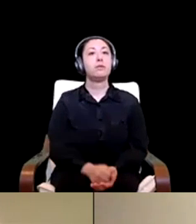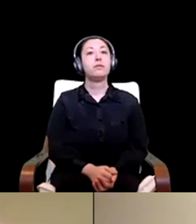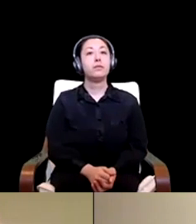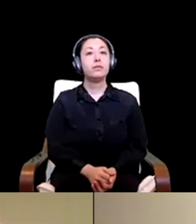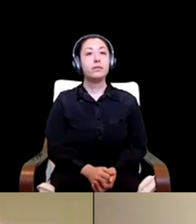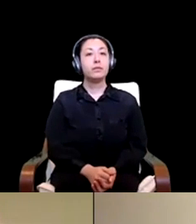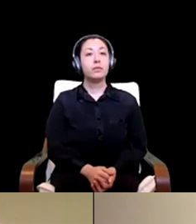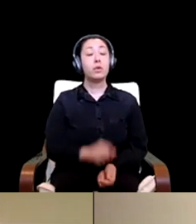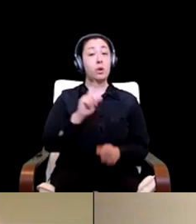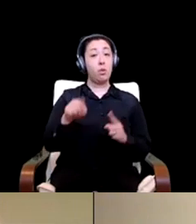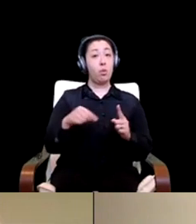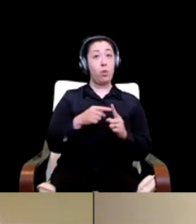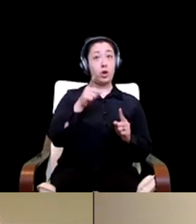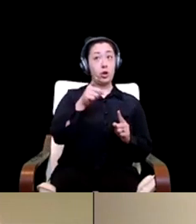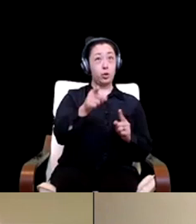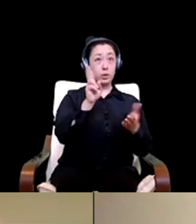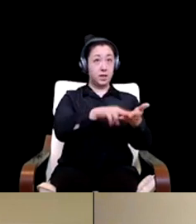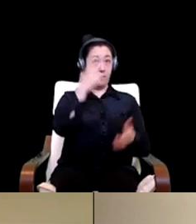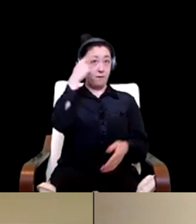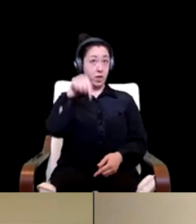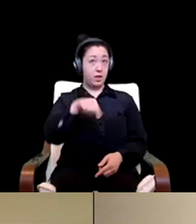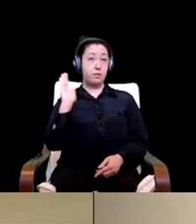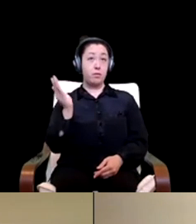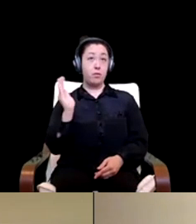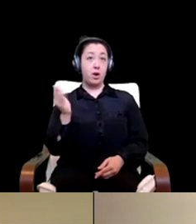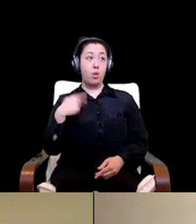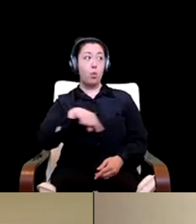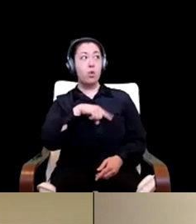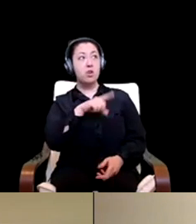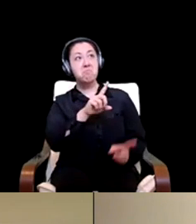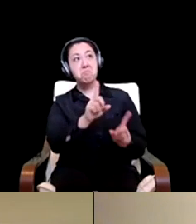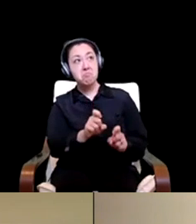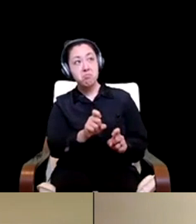When you registered, we did ask if you are working with a student who was on your state